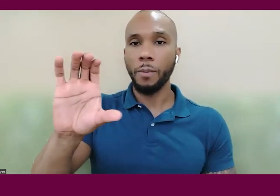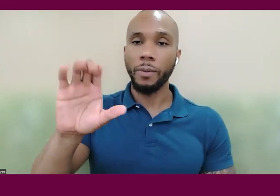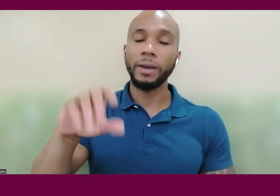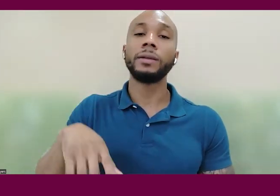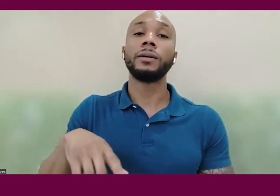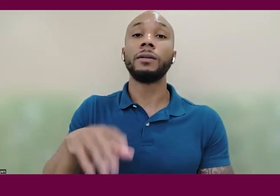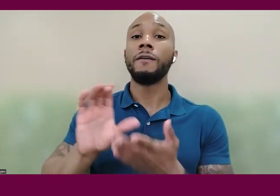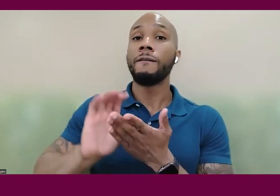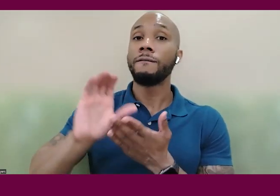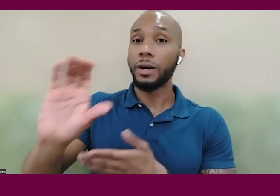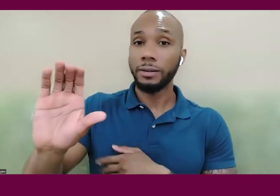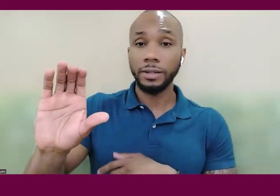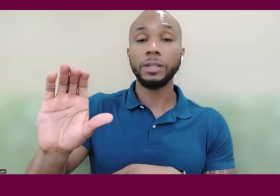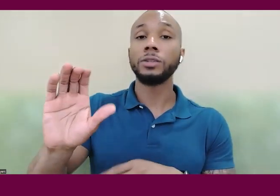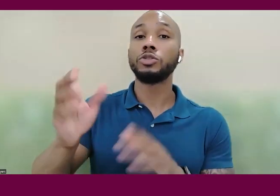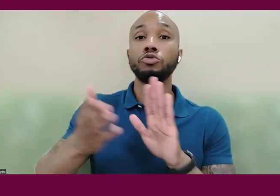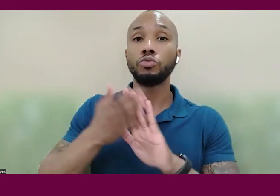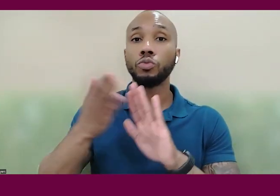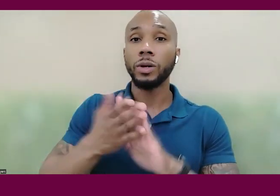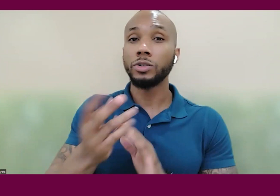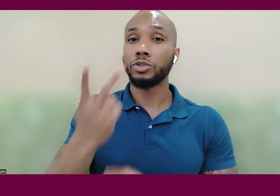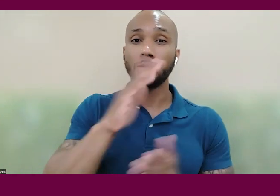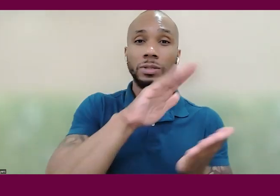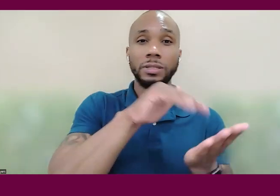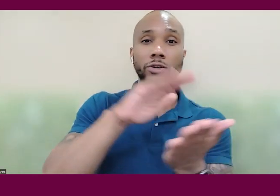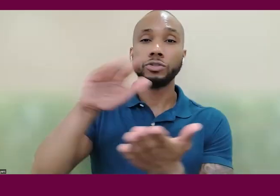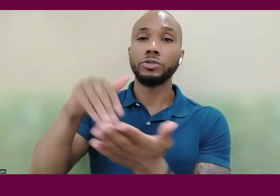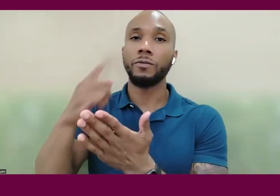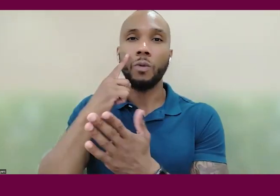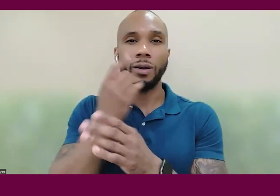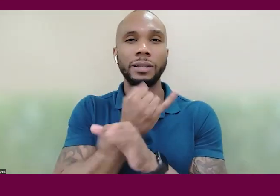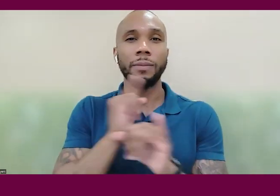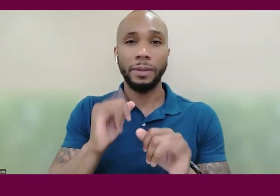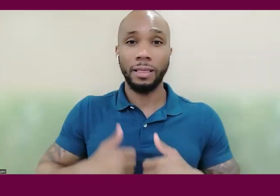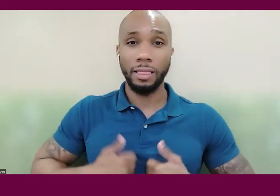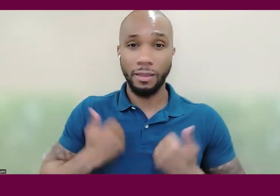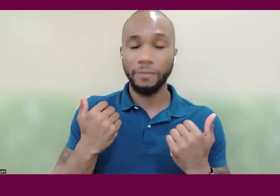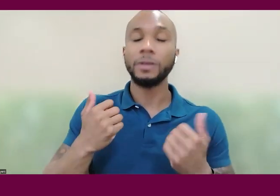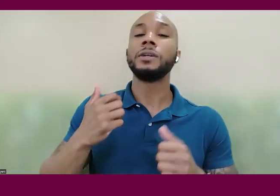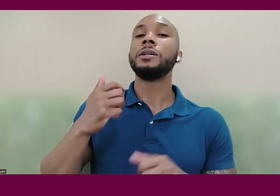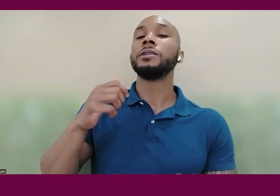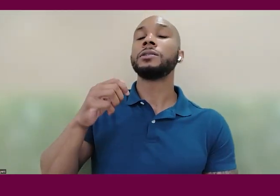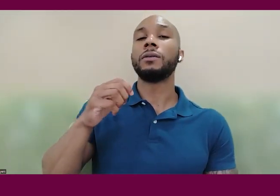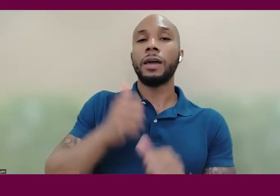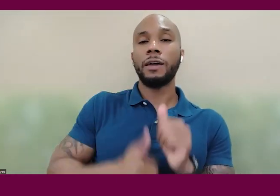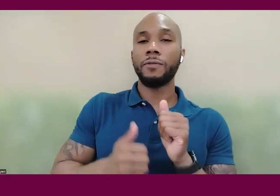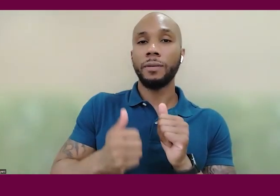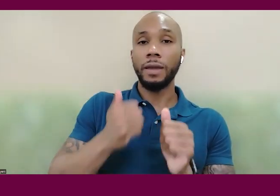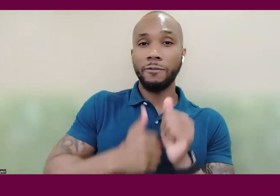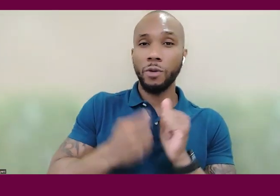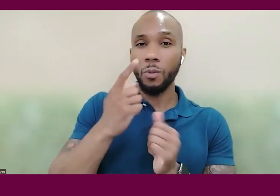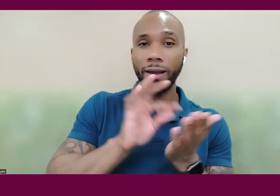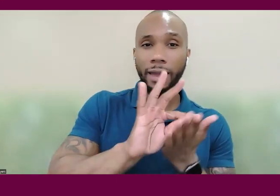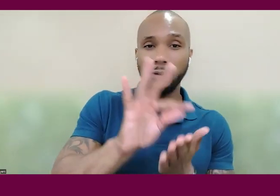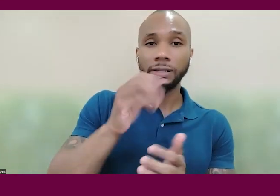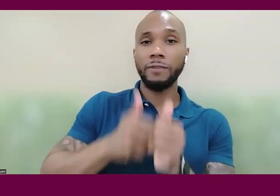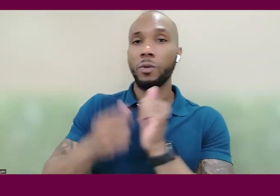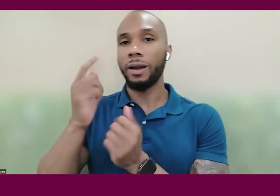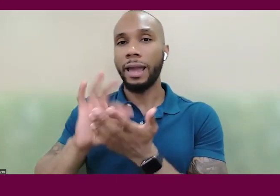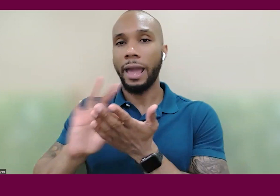are funded to run centers for independent living, Everybody Counts and Everybody Counts North. We talk about that often.